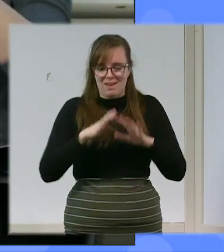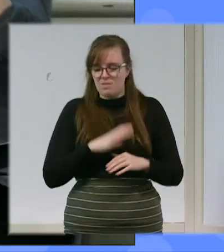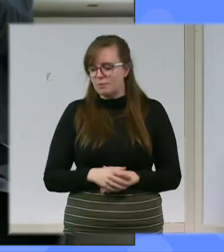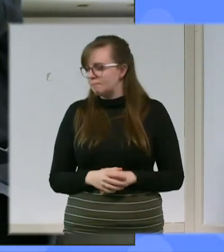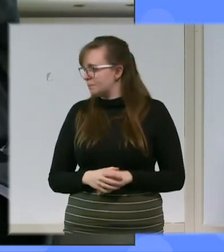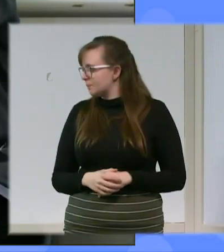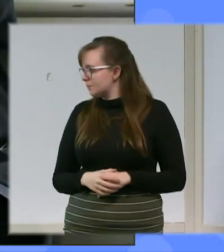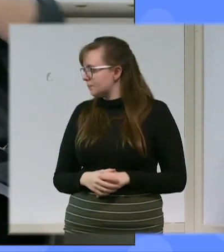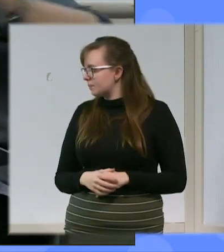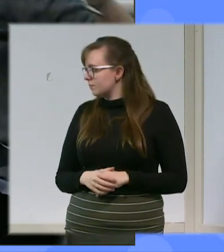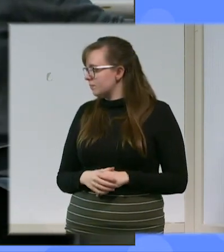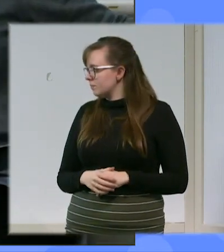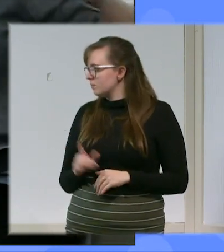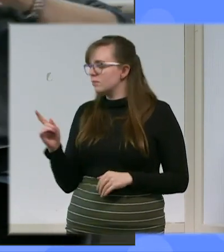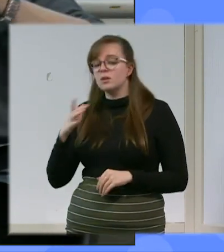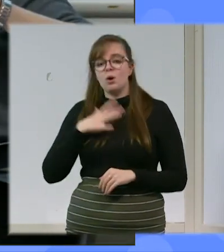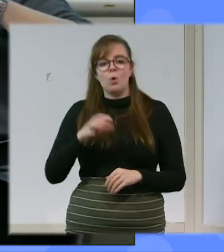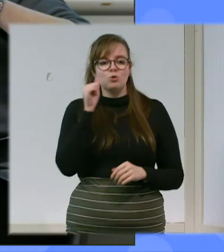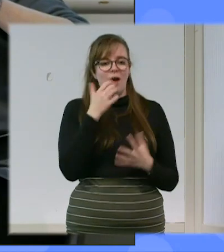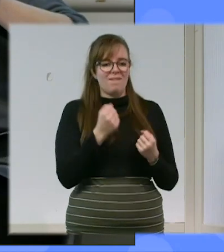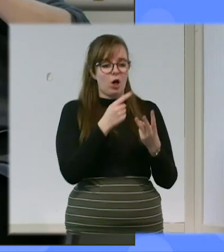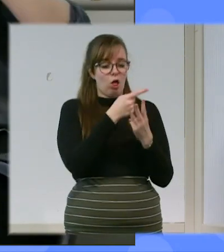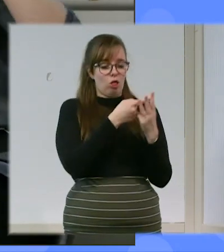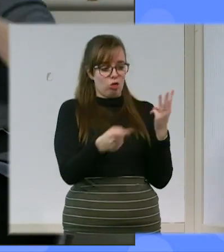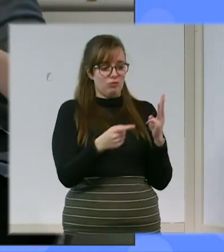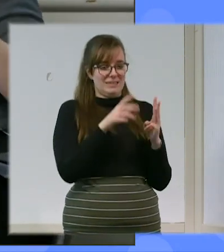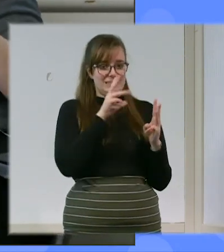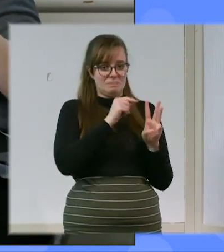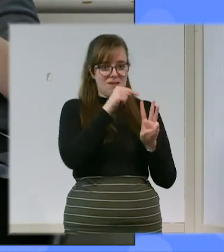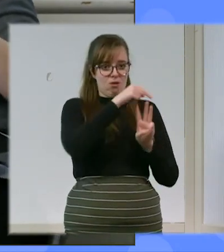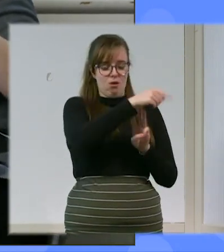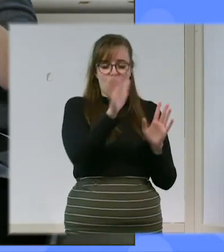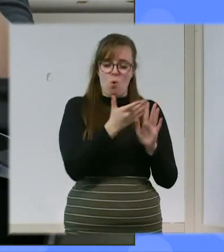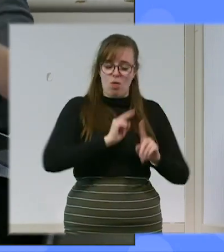got three very very different speakers up here who all of us have said utilise